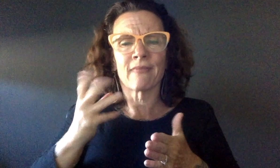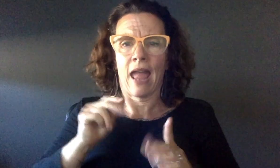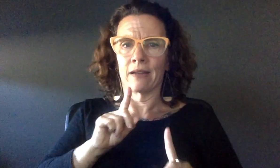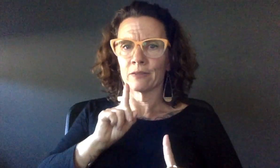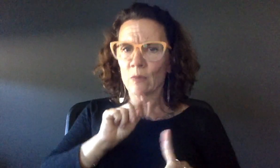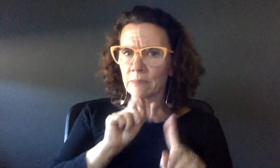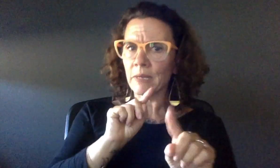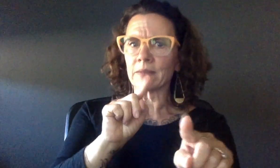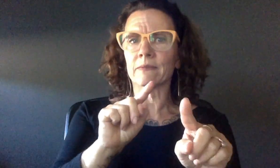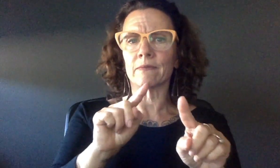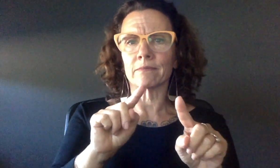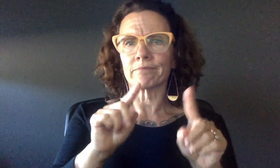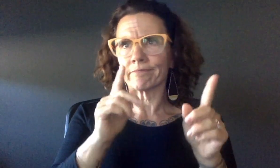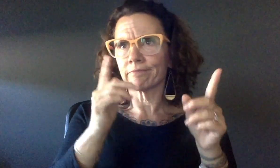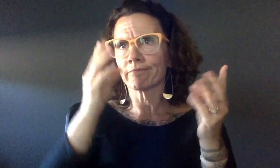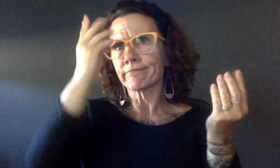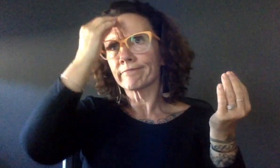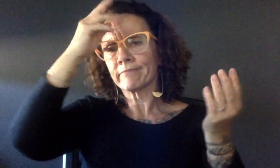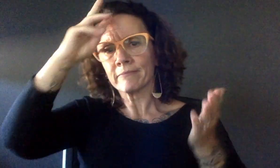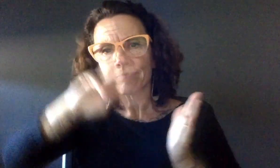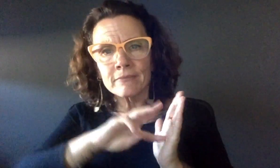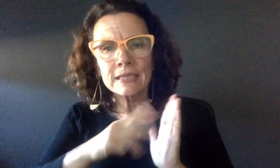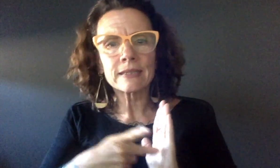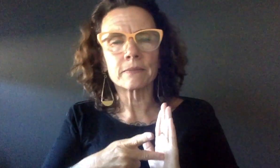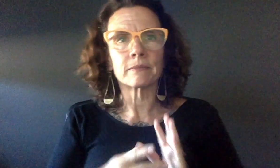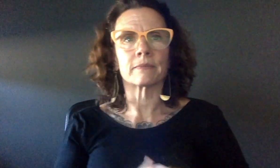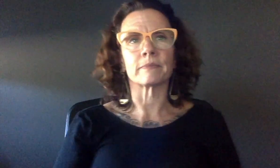responsive agendas.